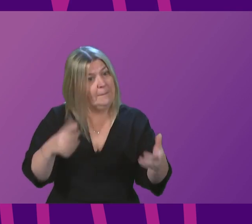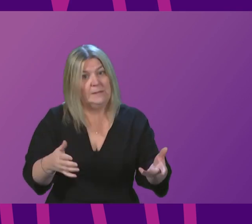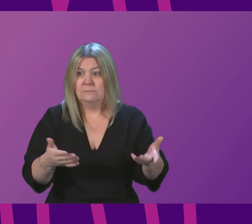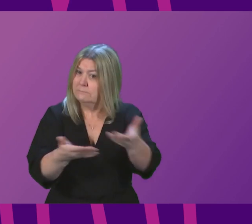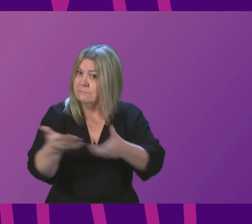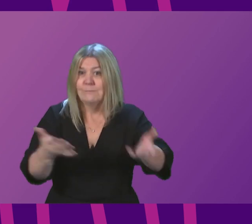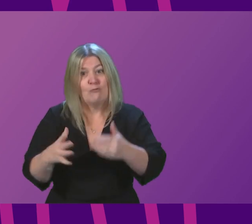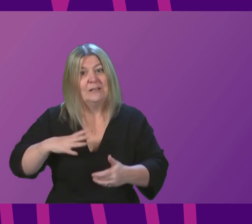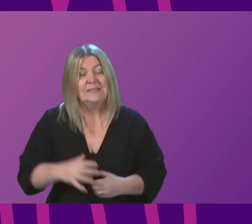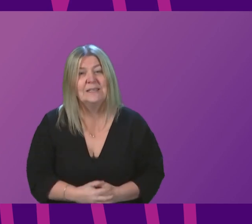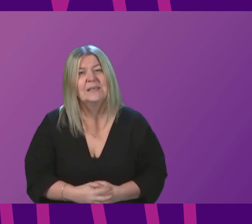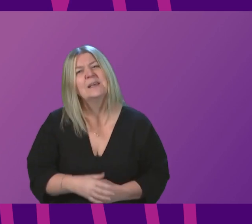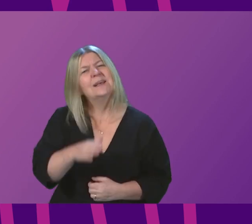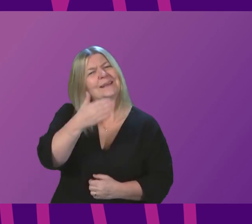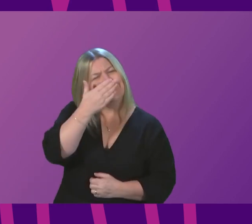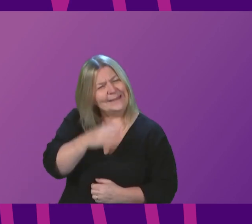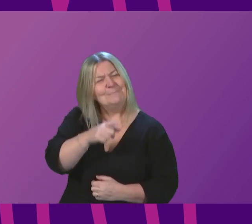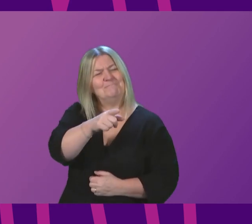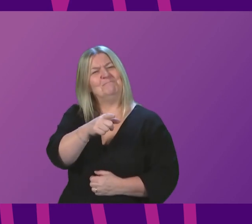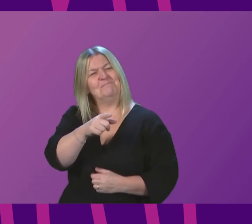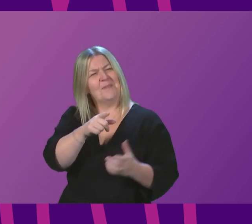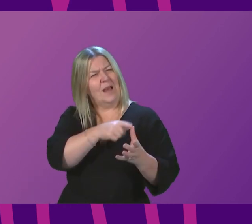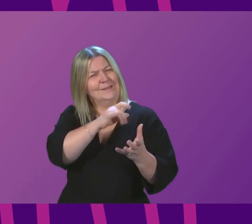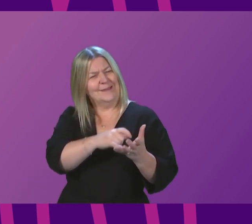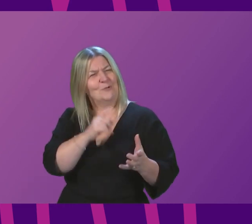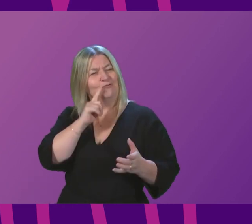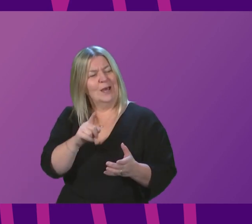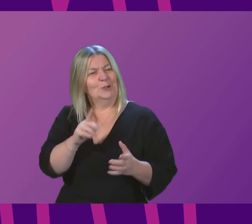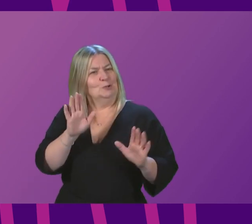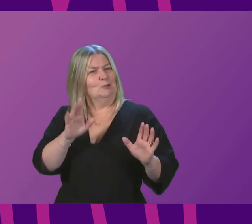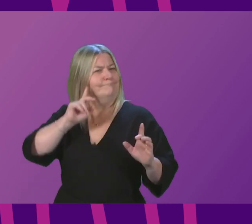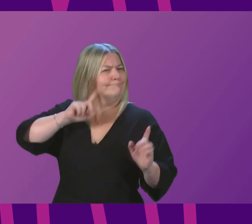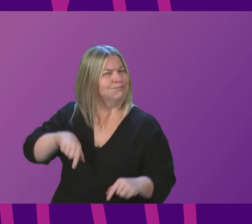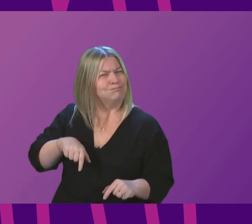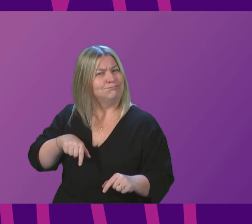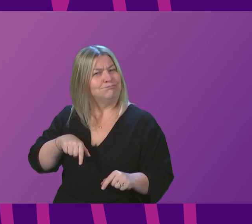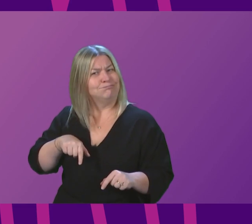However, Anas Sarwar seems to be trying to deny the significant effect that Covid has